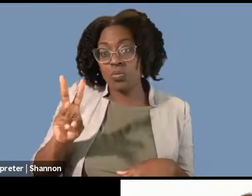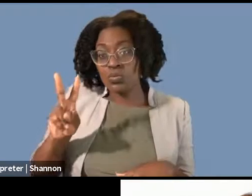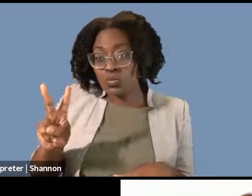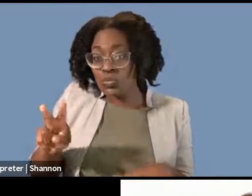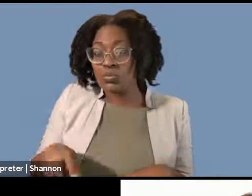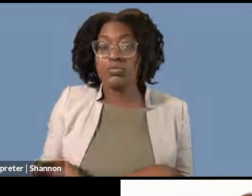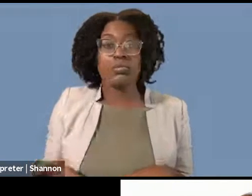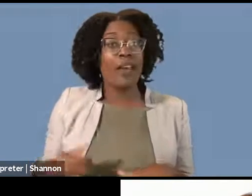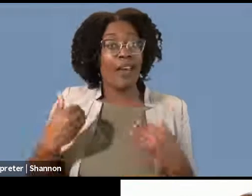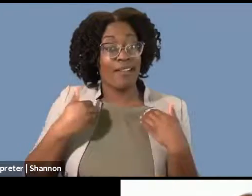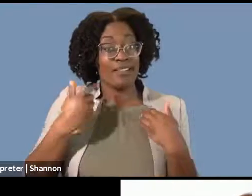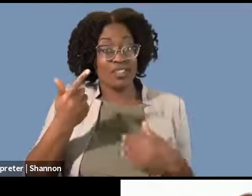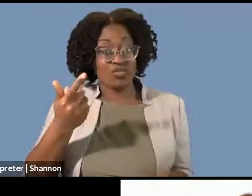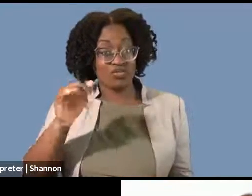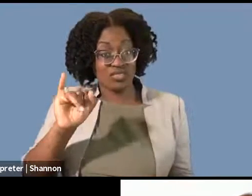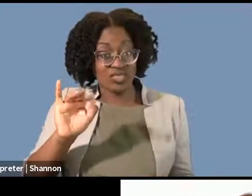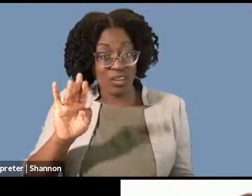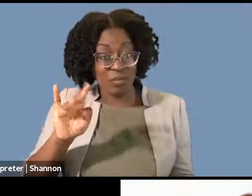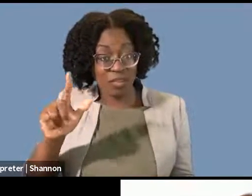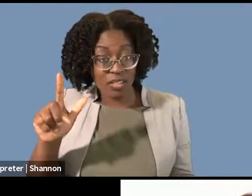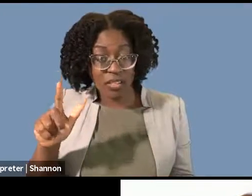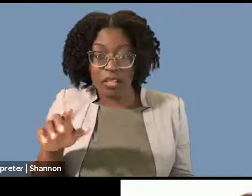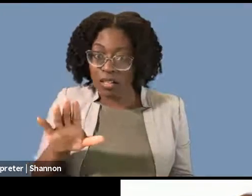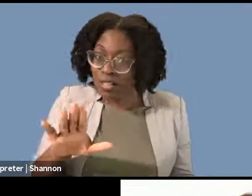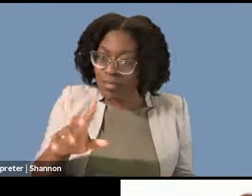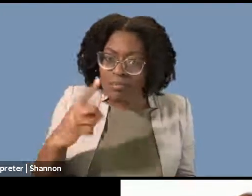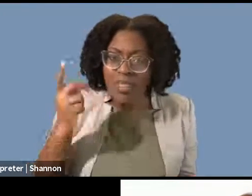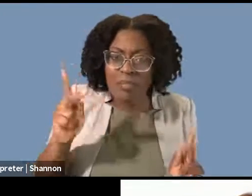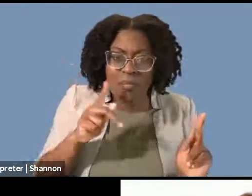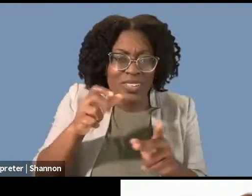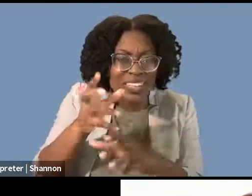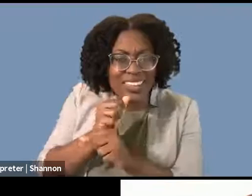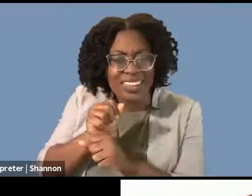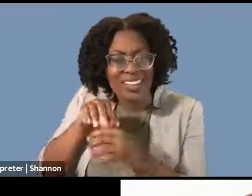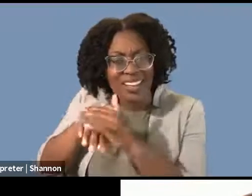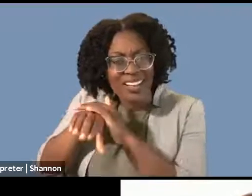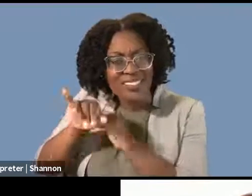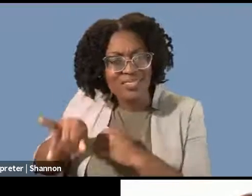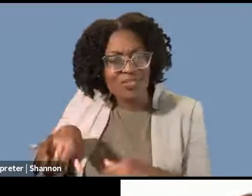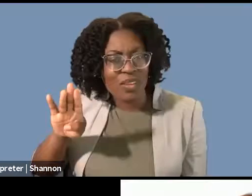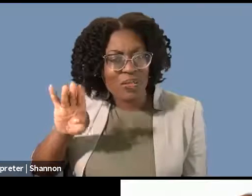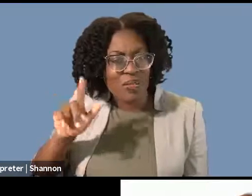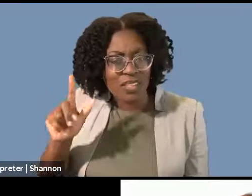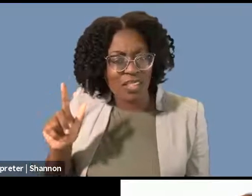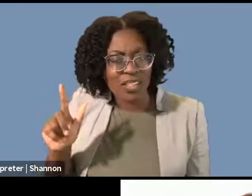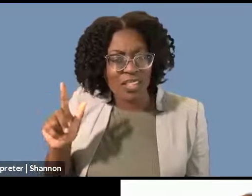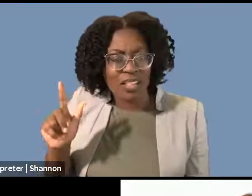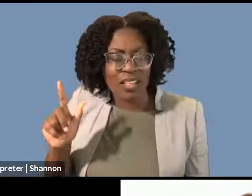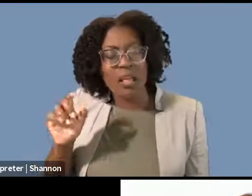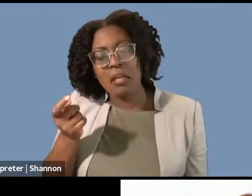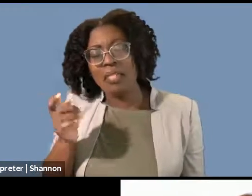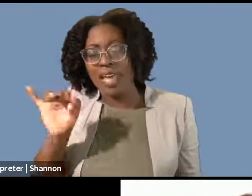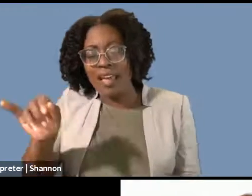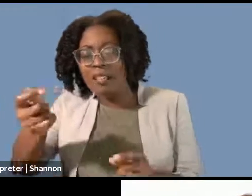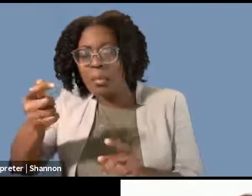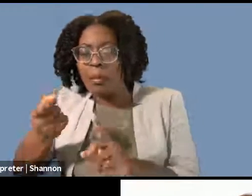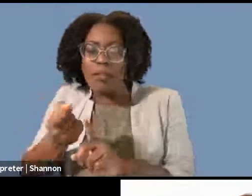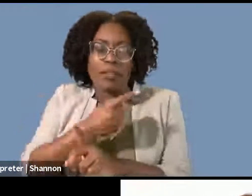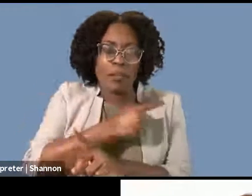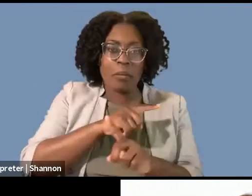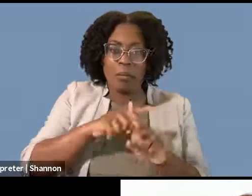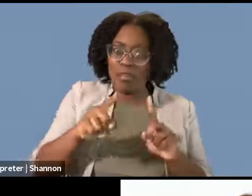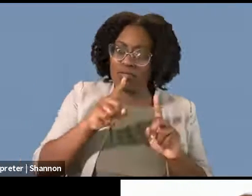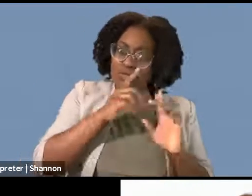get it. To come back to the transatlantic issue, the structural racism we are experiencing today